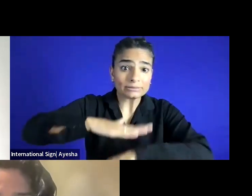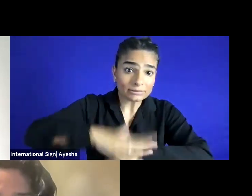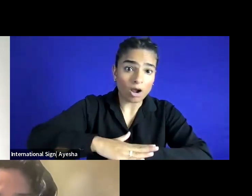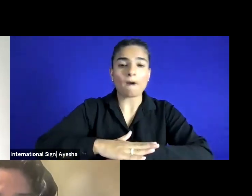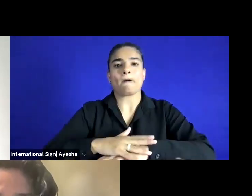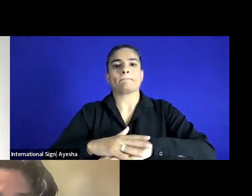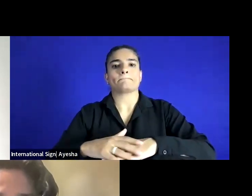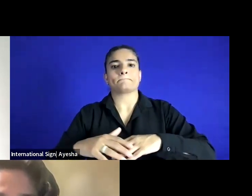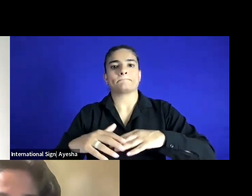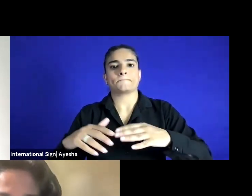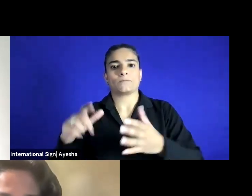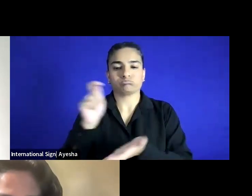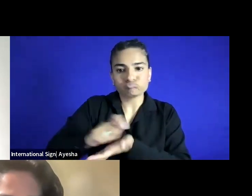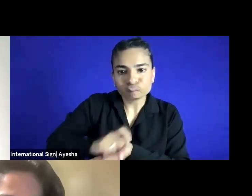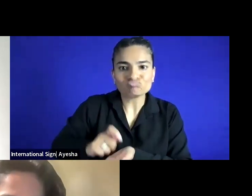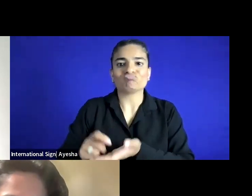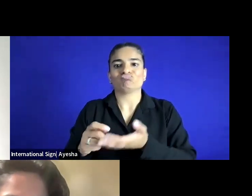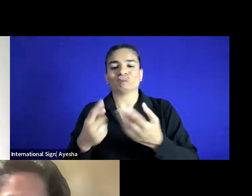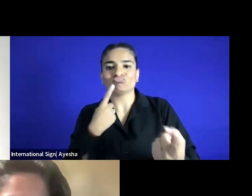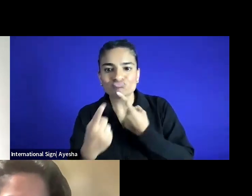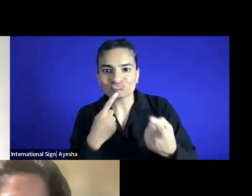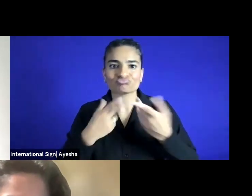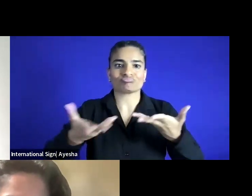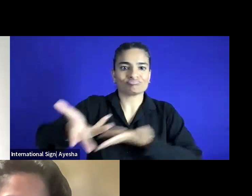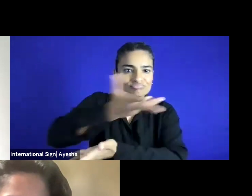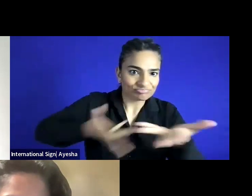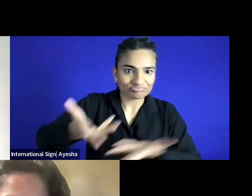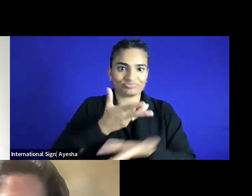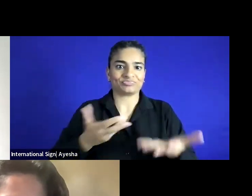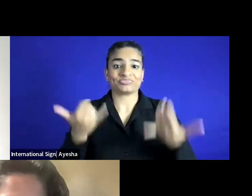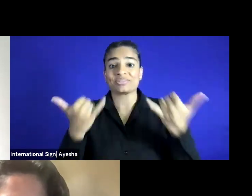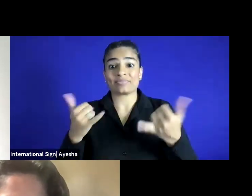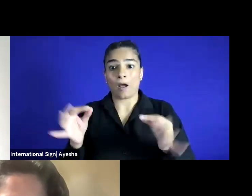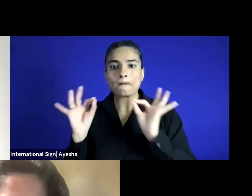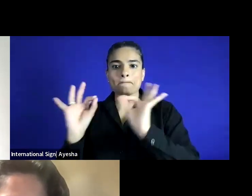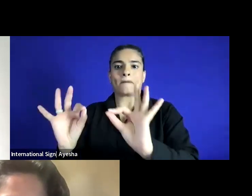We're going to be dropping, menti in the chat in a minute.